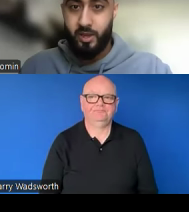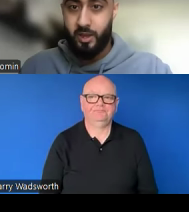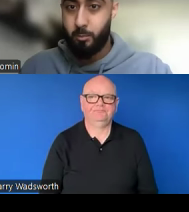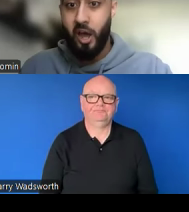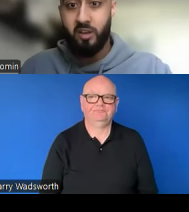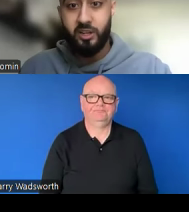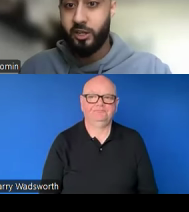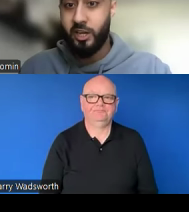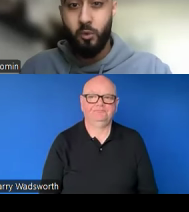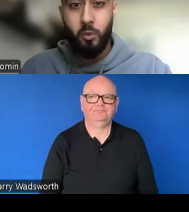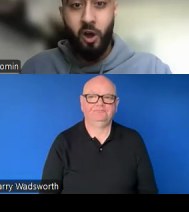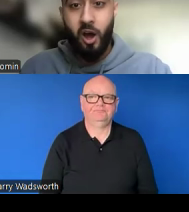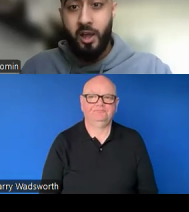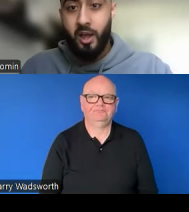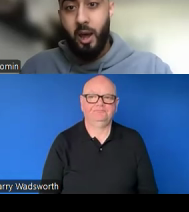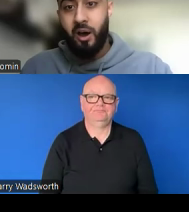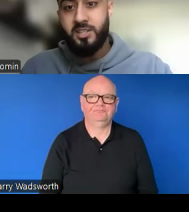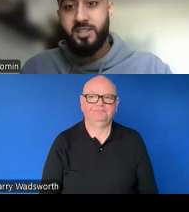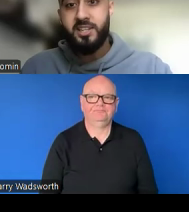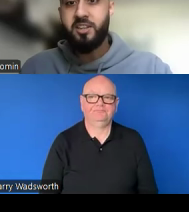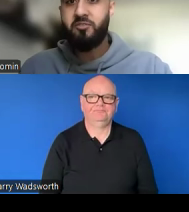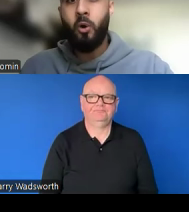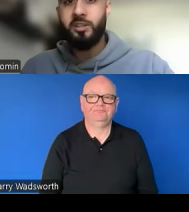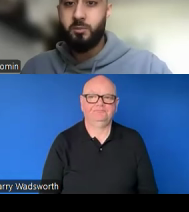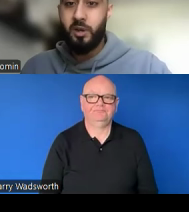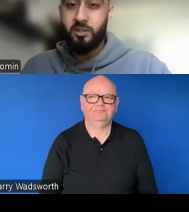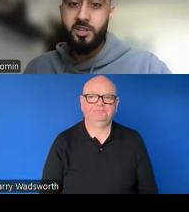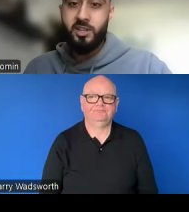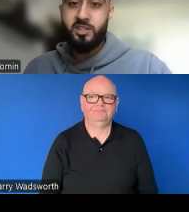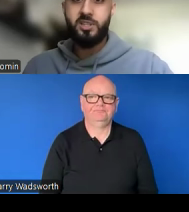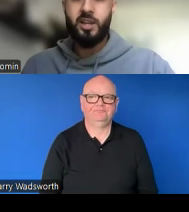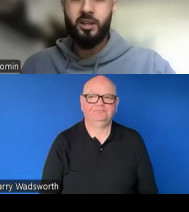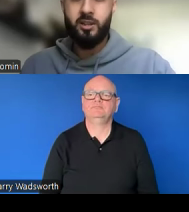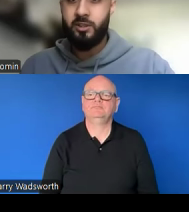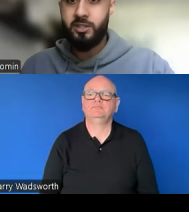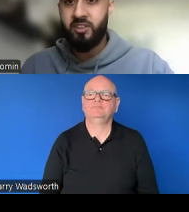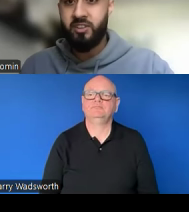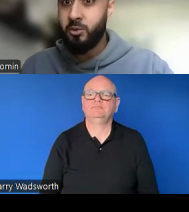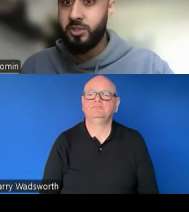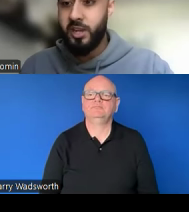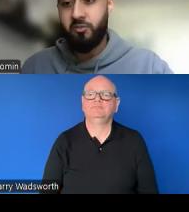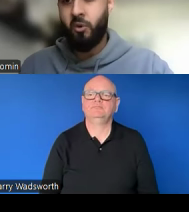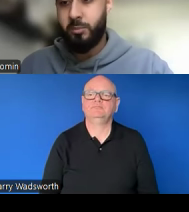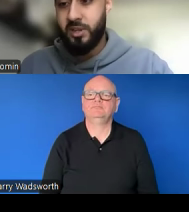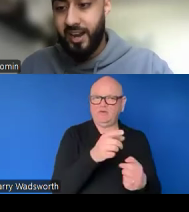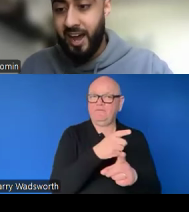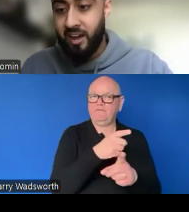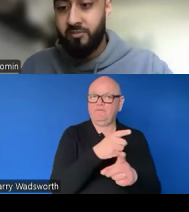Okay, perfect. We've got about a 60-40 split. 60% of you haven't used it and 40% have.